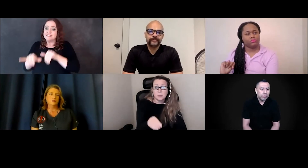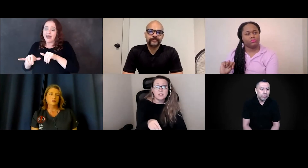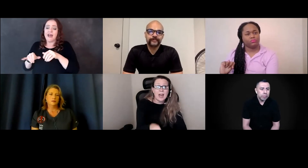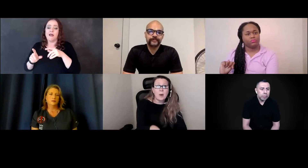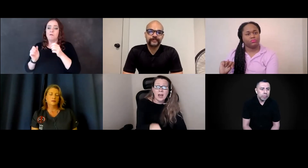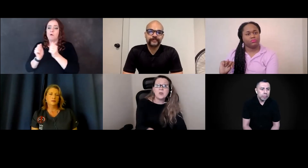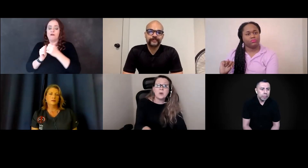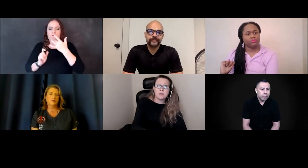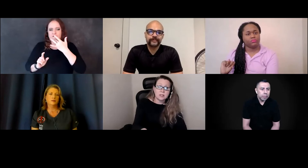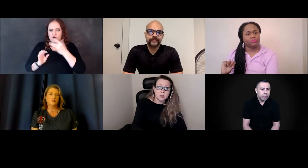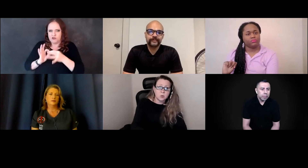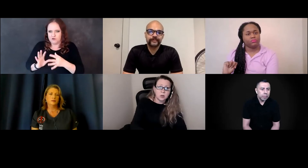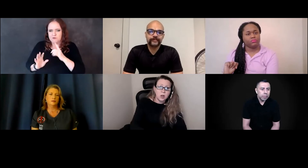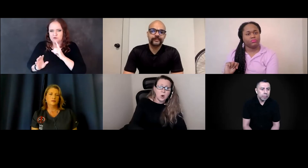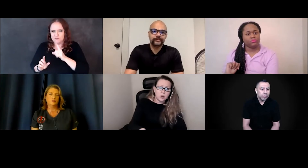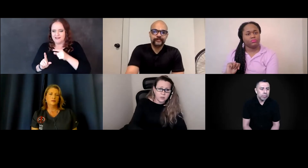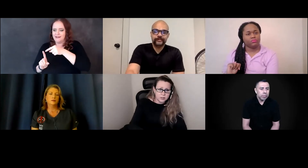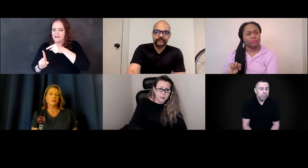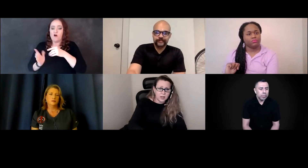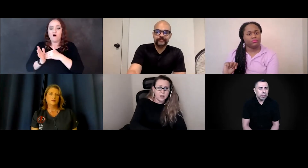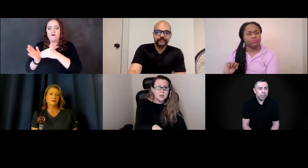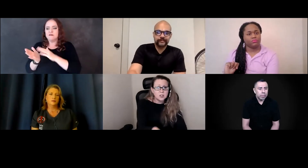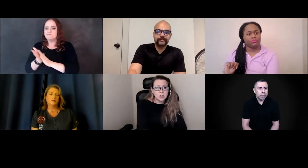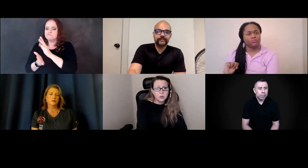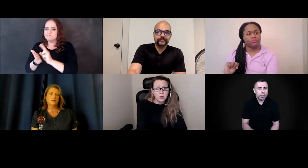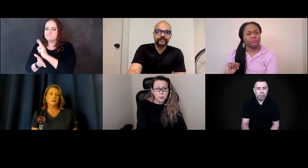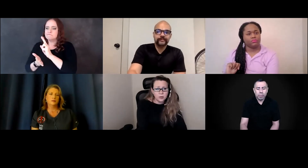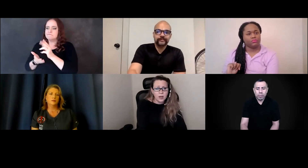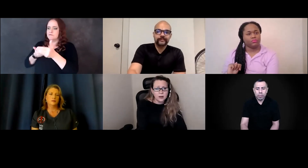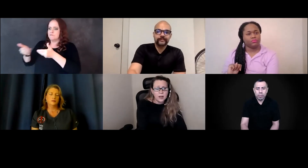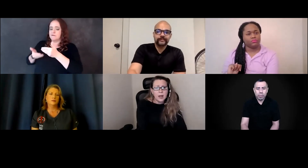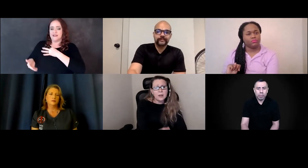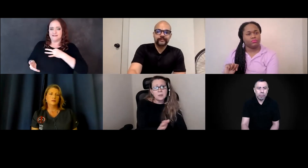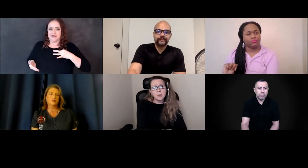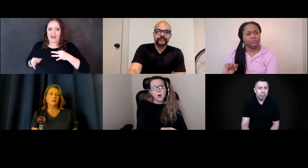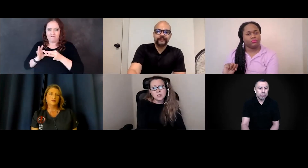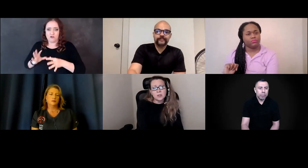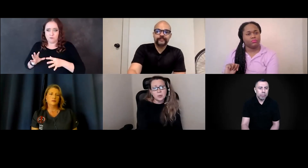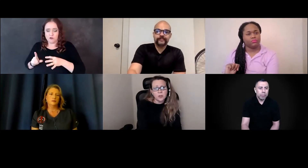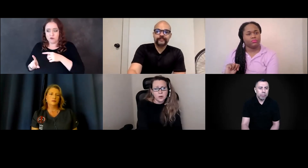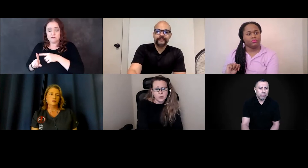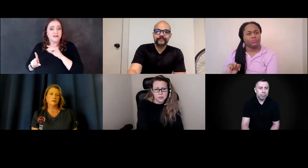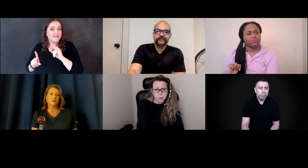of how do you convince the school or university to approve that and then also with the preferred